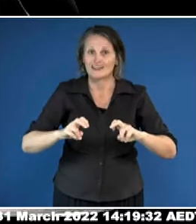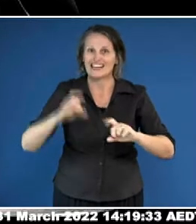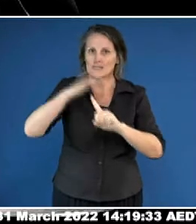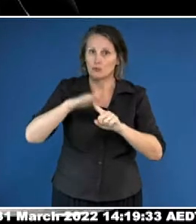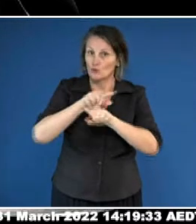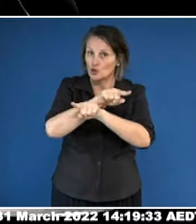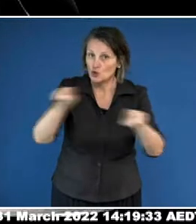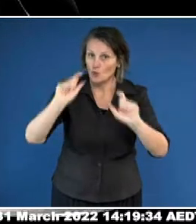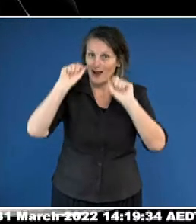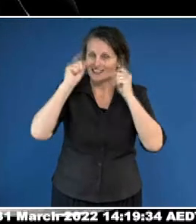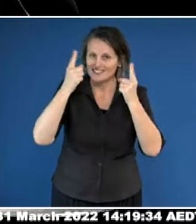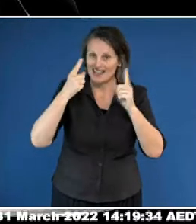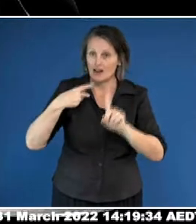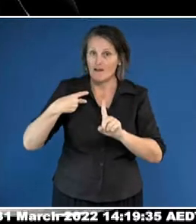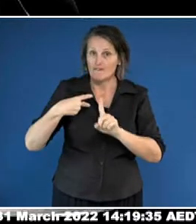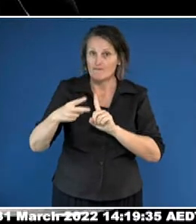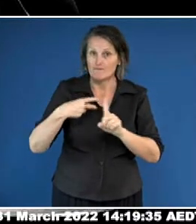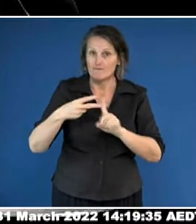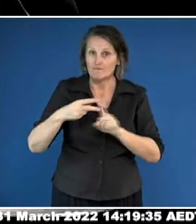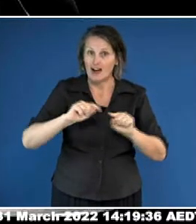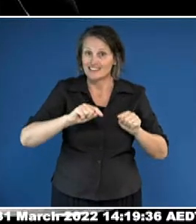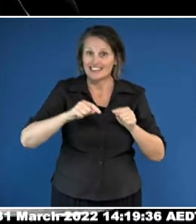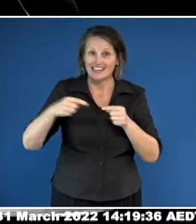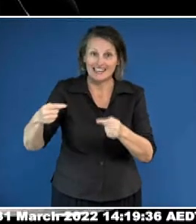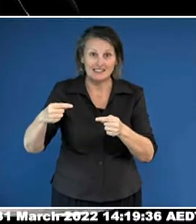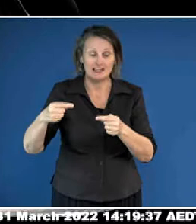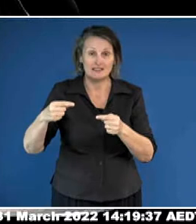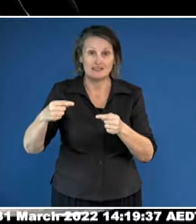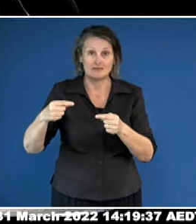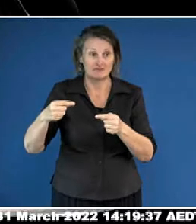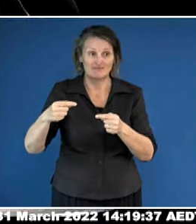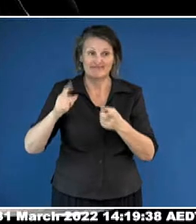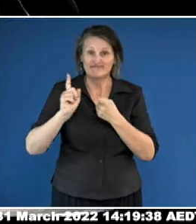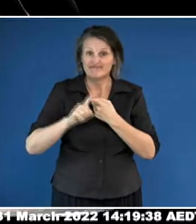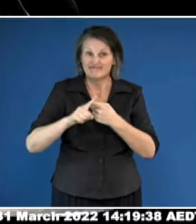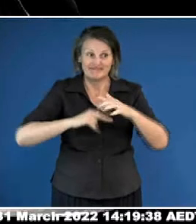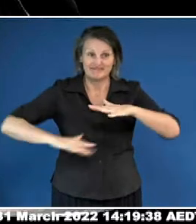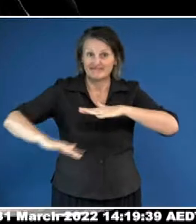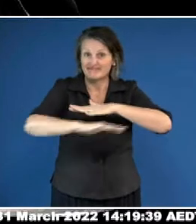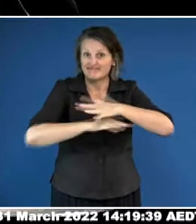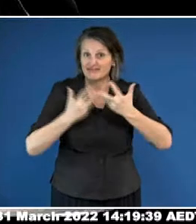doesn't stop at the door. And this brings us to the scope of this hearing.